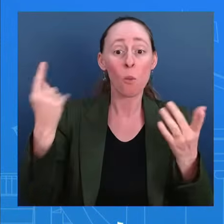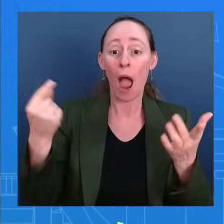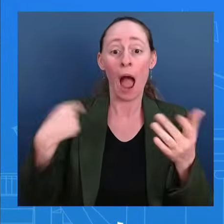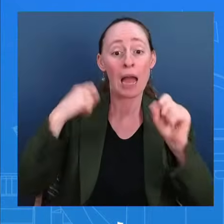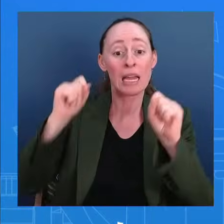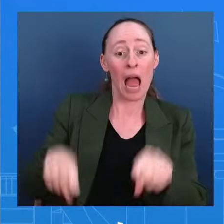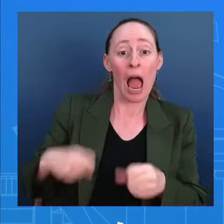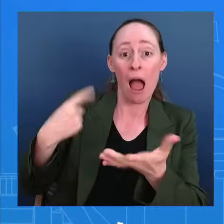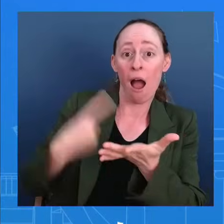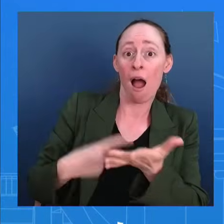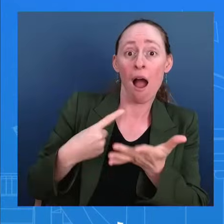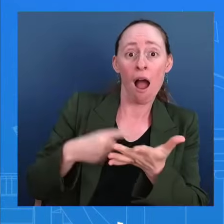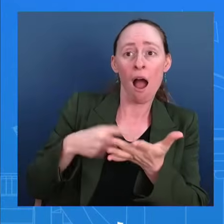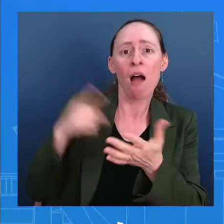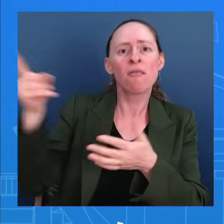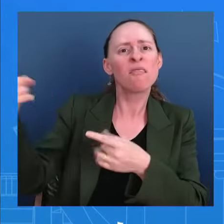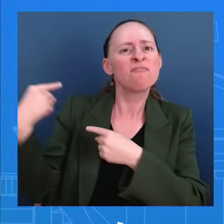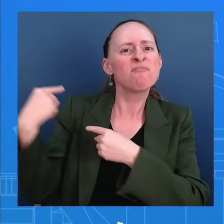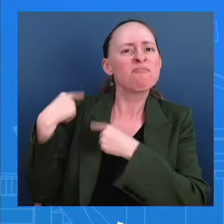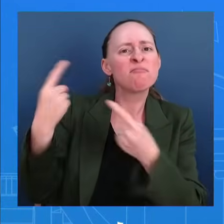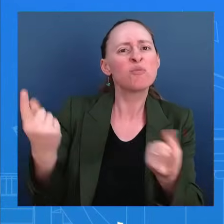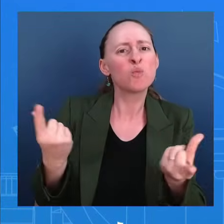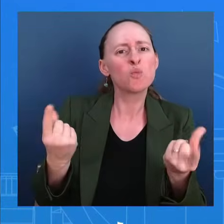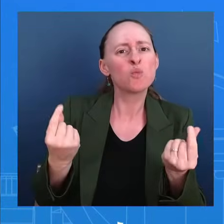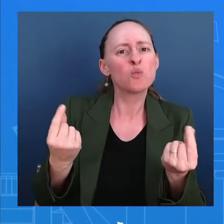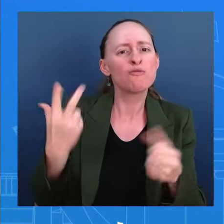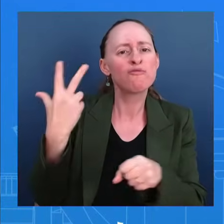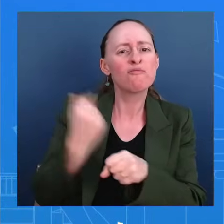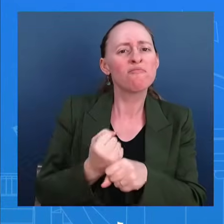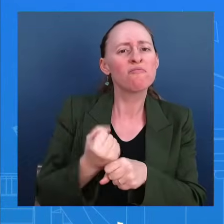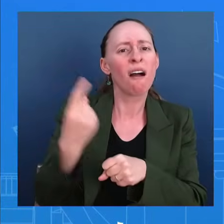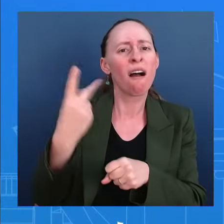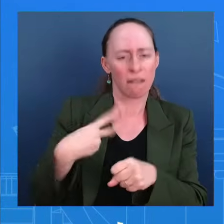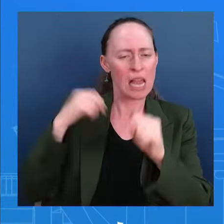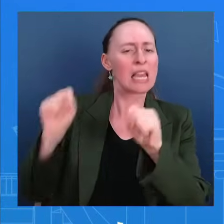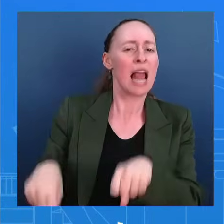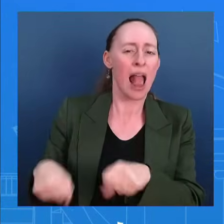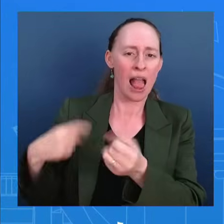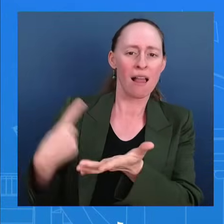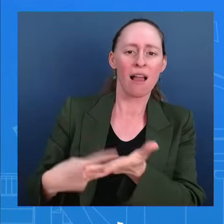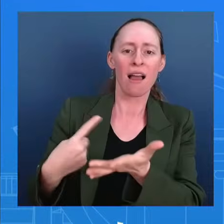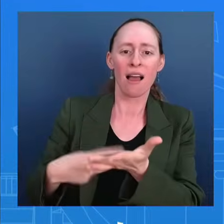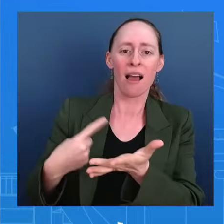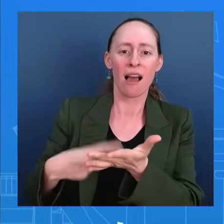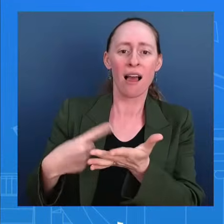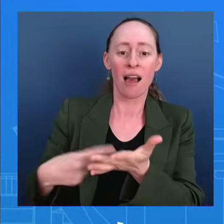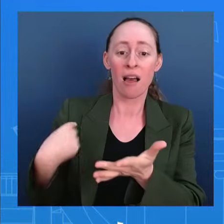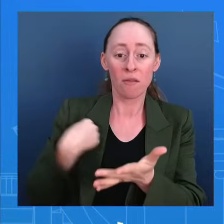And look, when we came into this administration, we did not have a comprehensive strategy to deal with COVID.